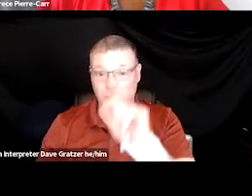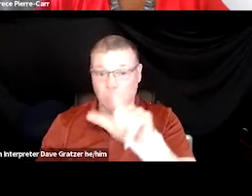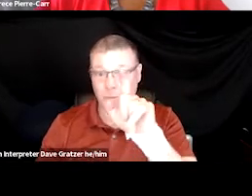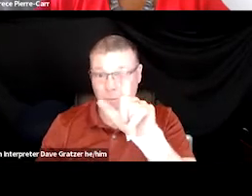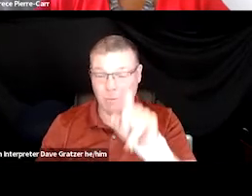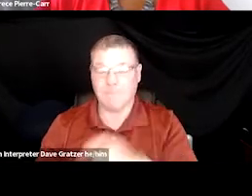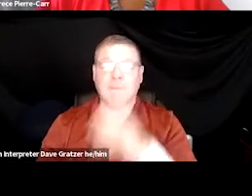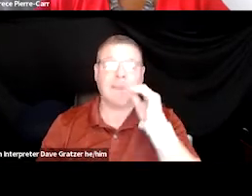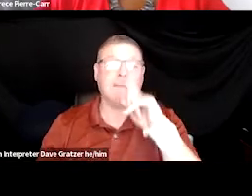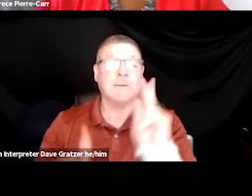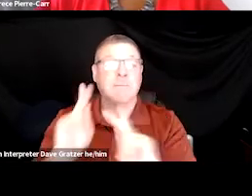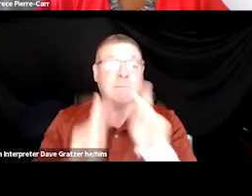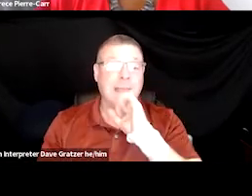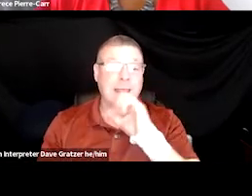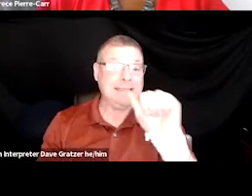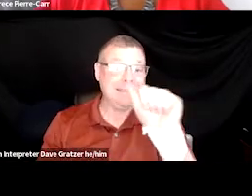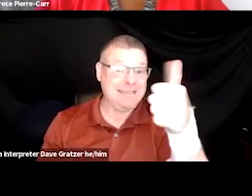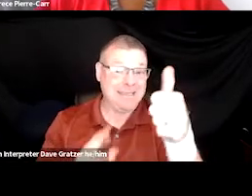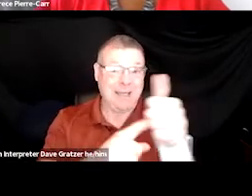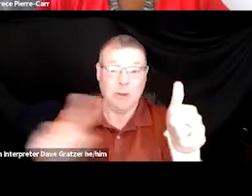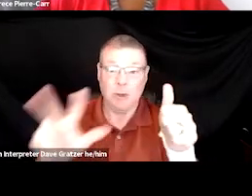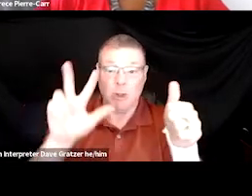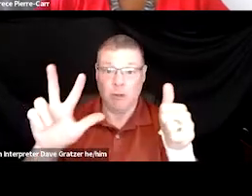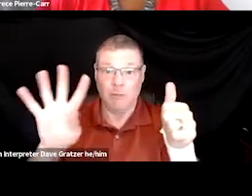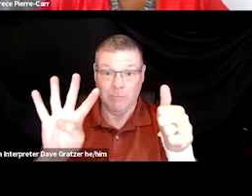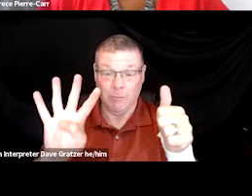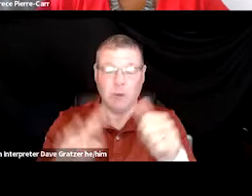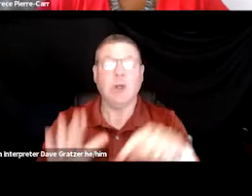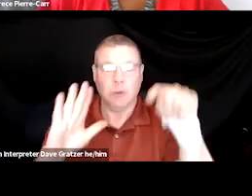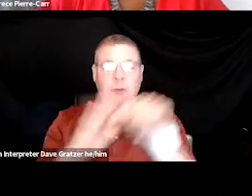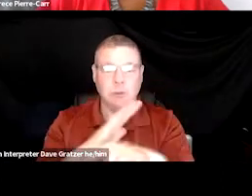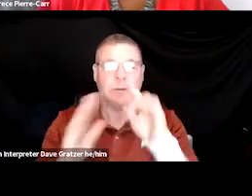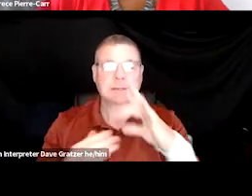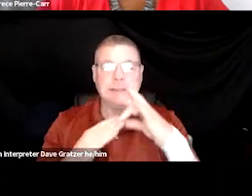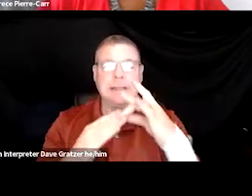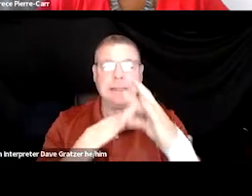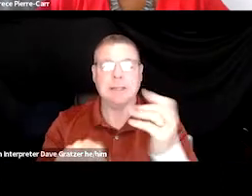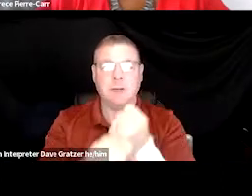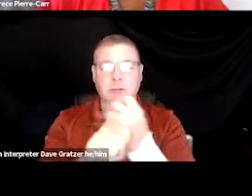And for people aged 10 to 34 years suicide is a leading cause of death.